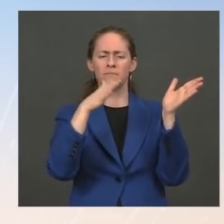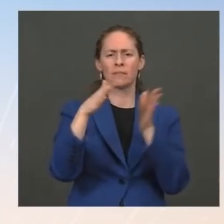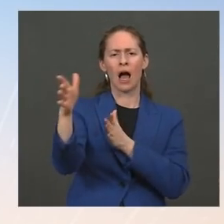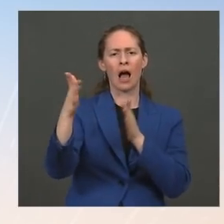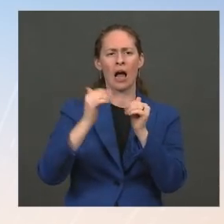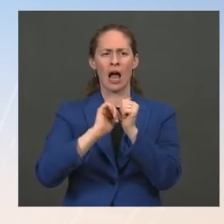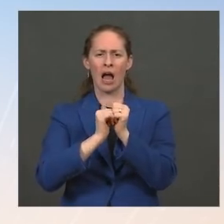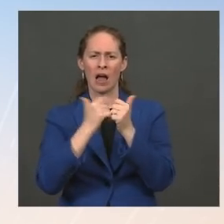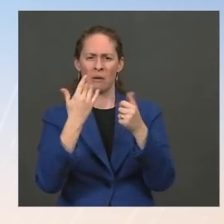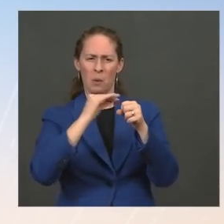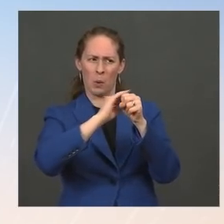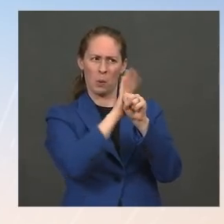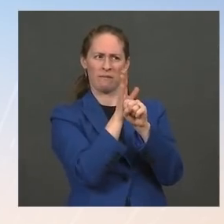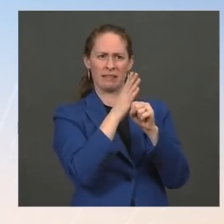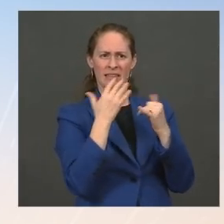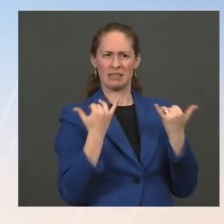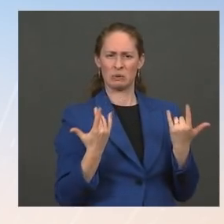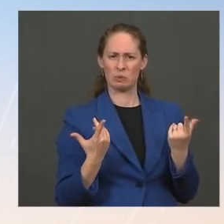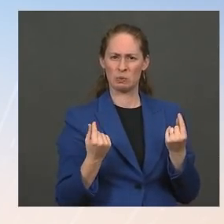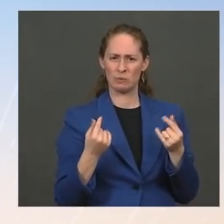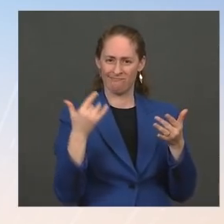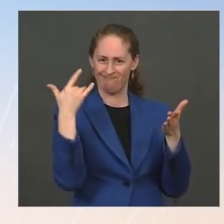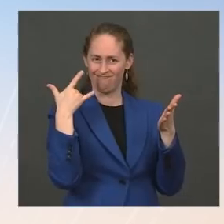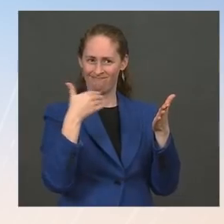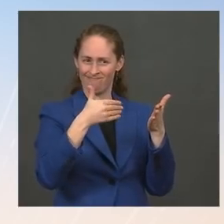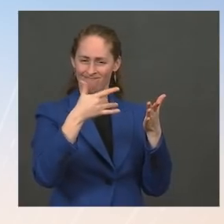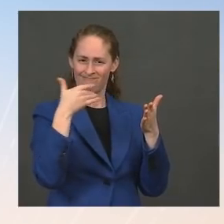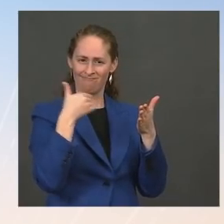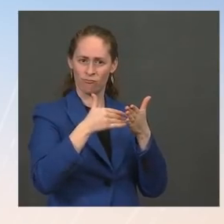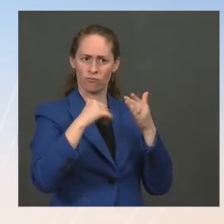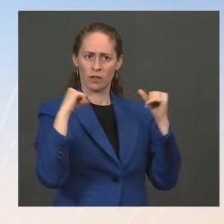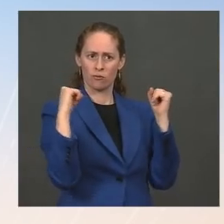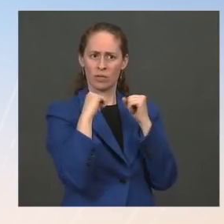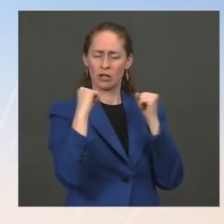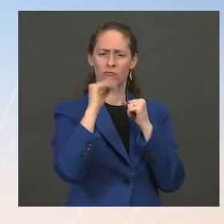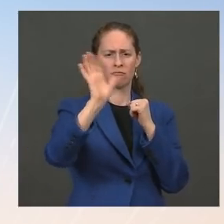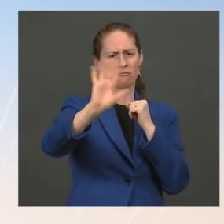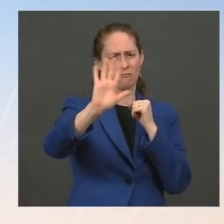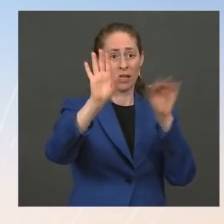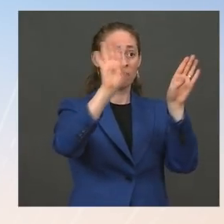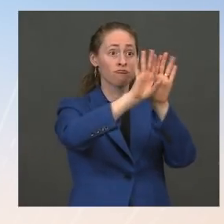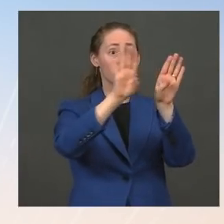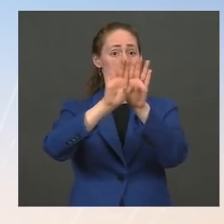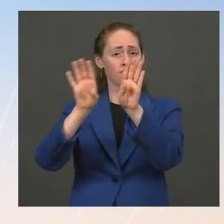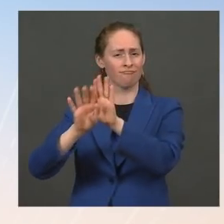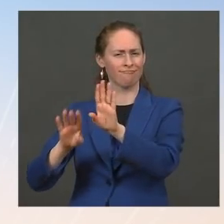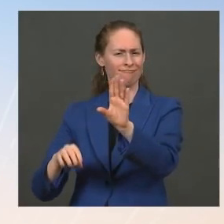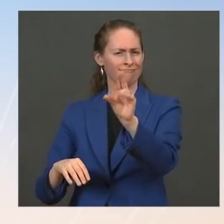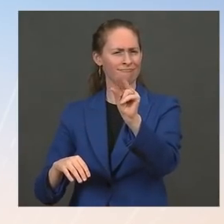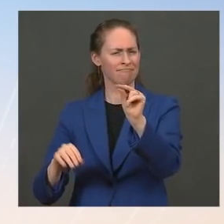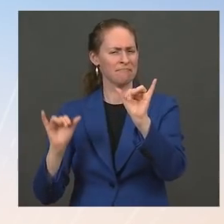but with more widespread vaccinations, boosters, testing, and more. That is something that we had every intention